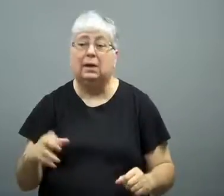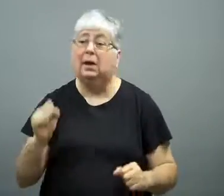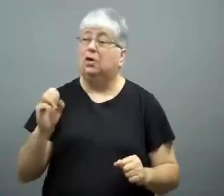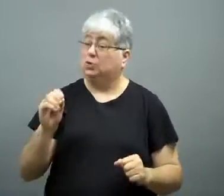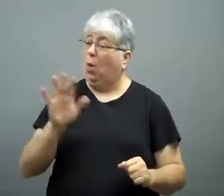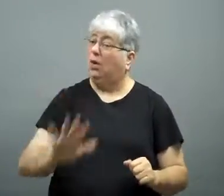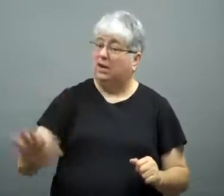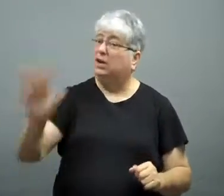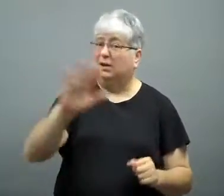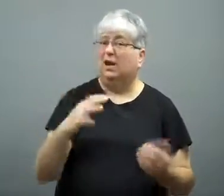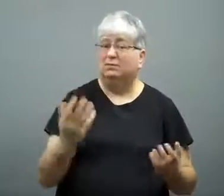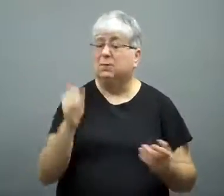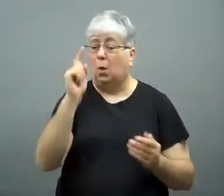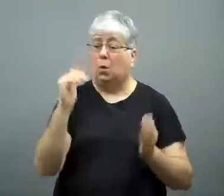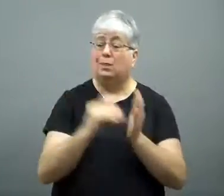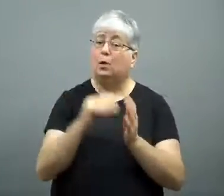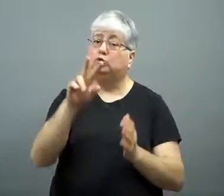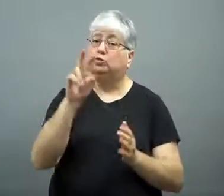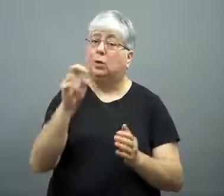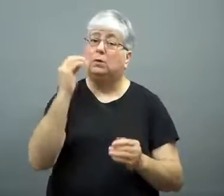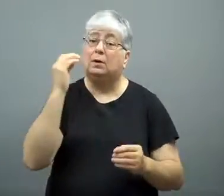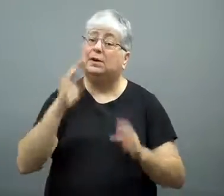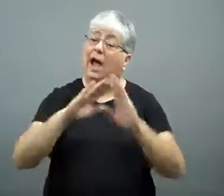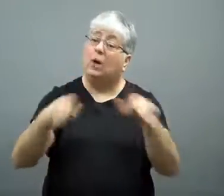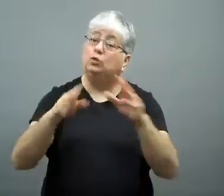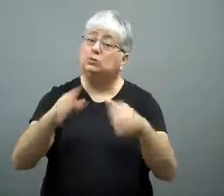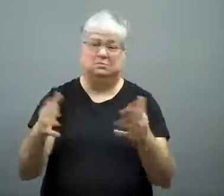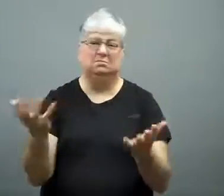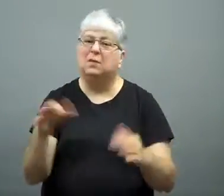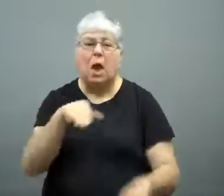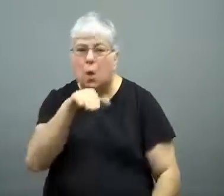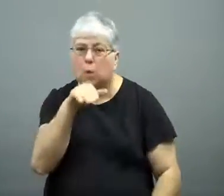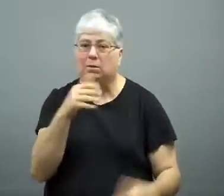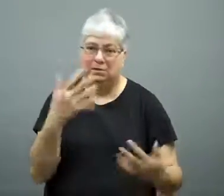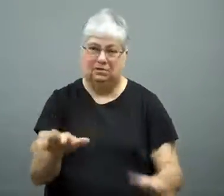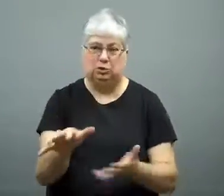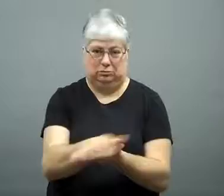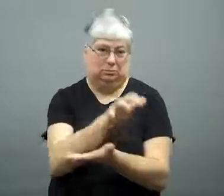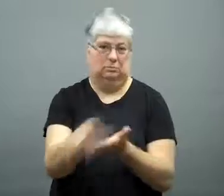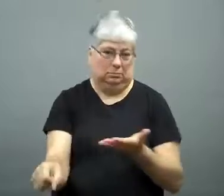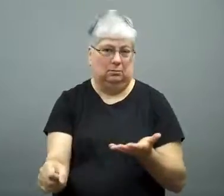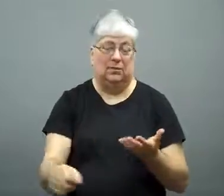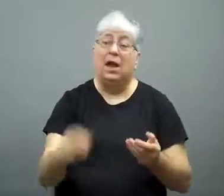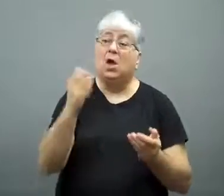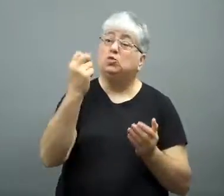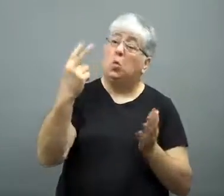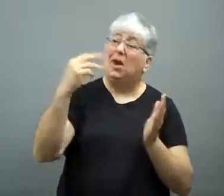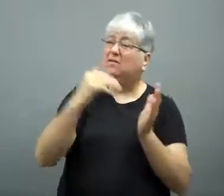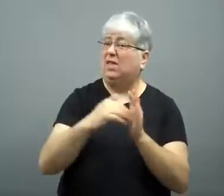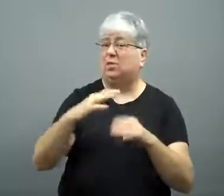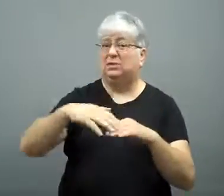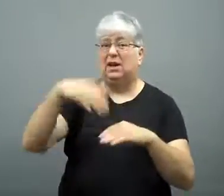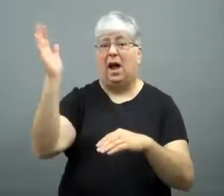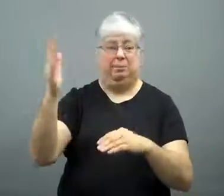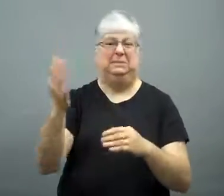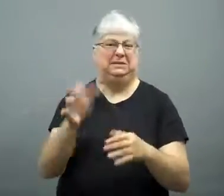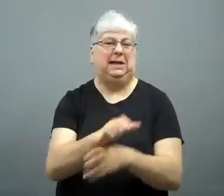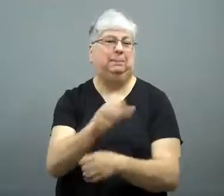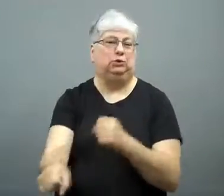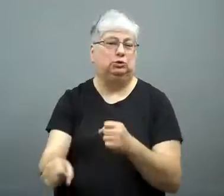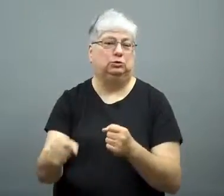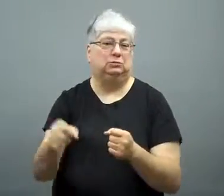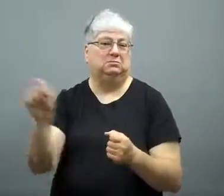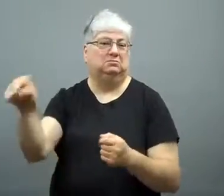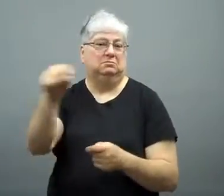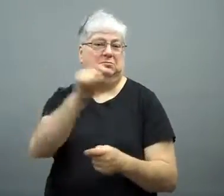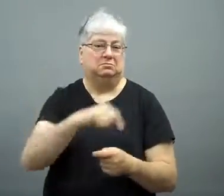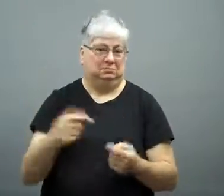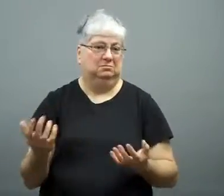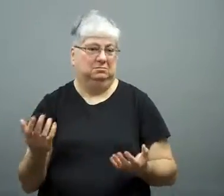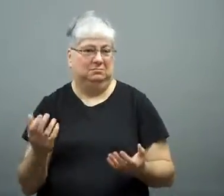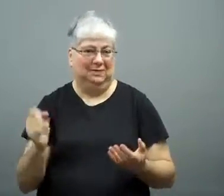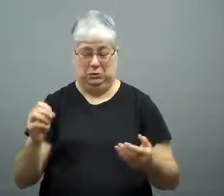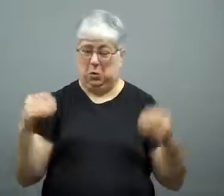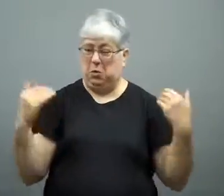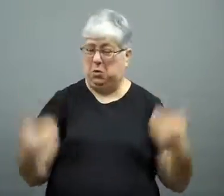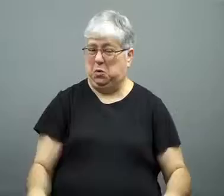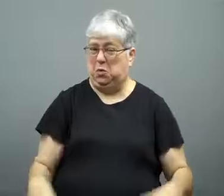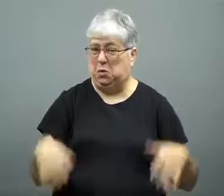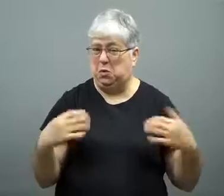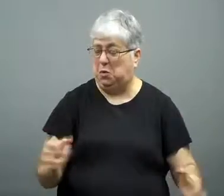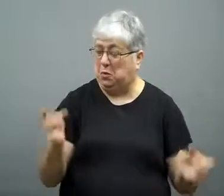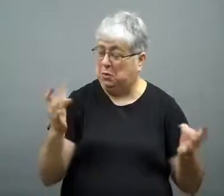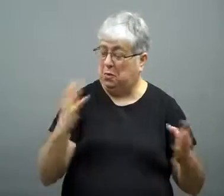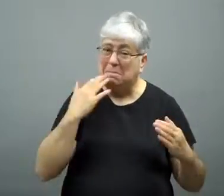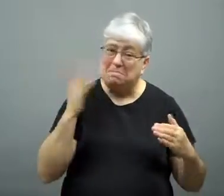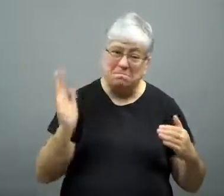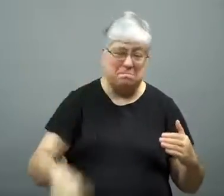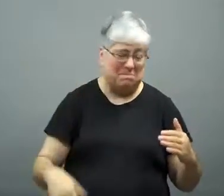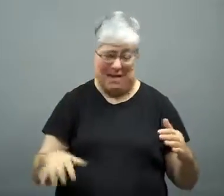1200 houses were destroyed, and at least 12,000 more were damaged.